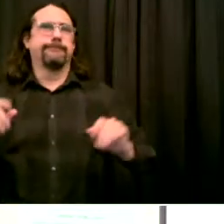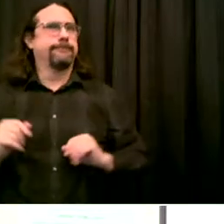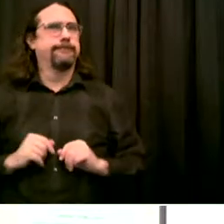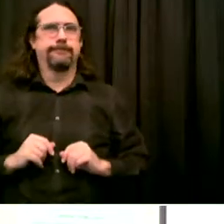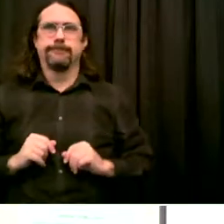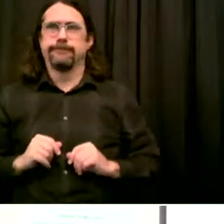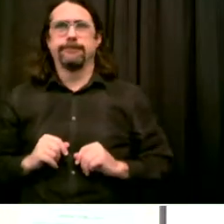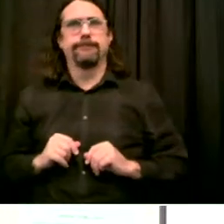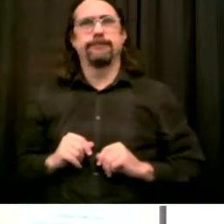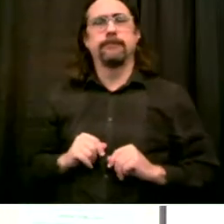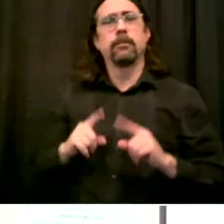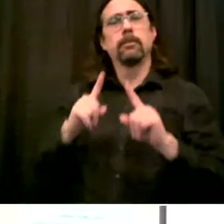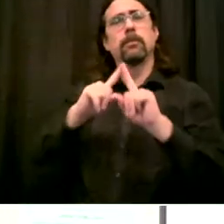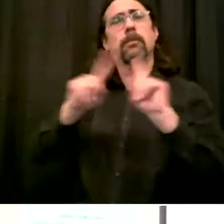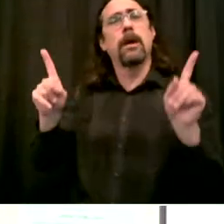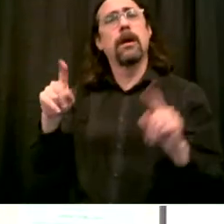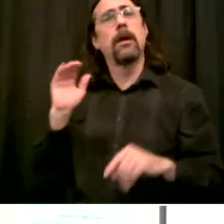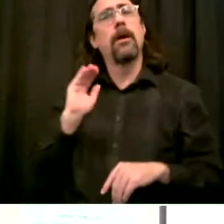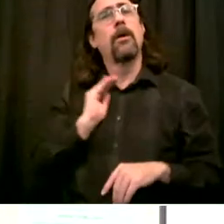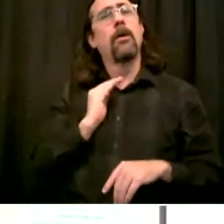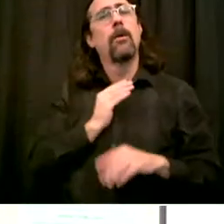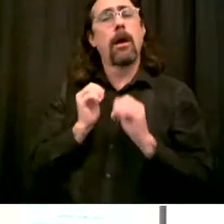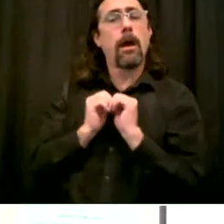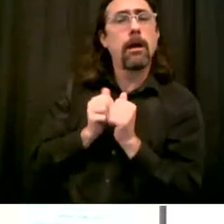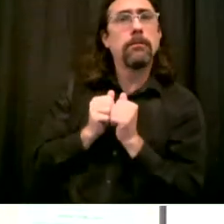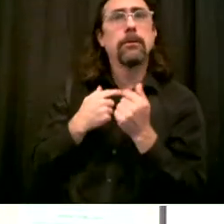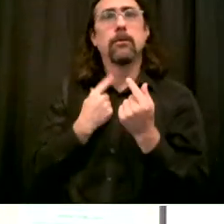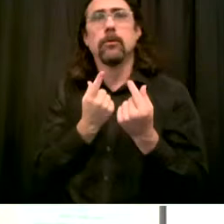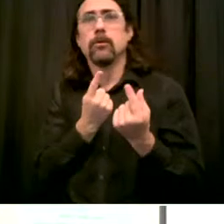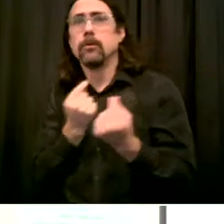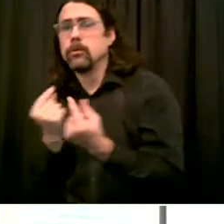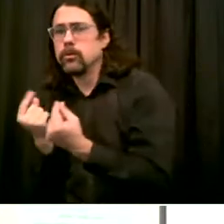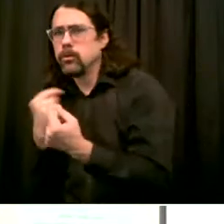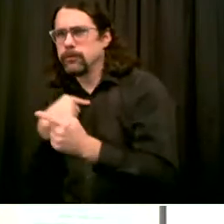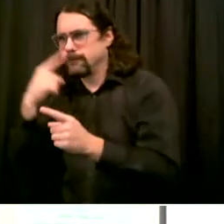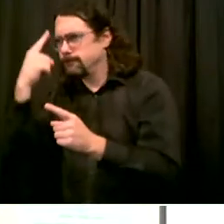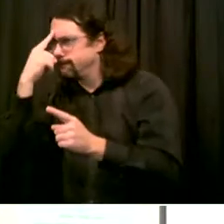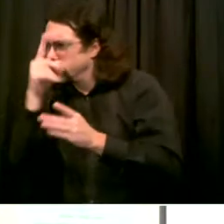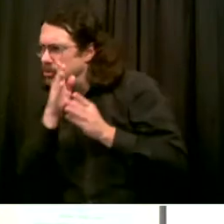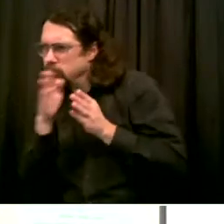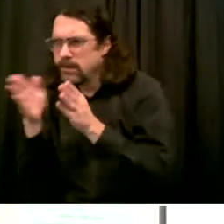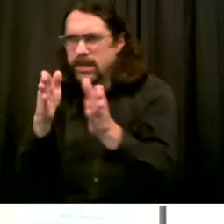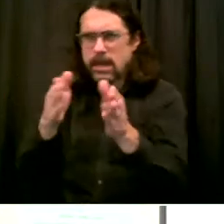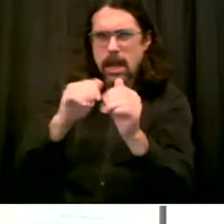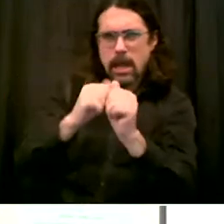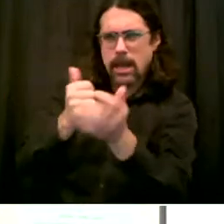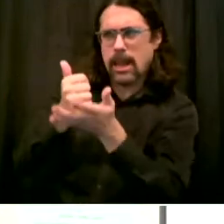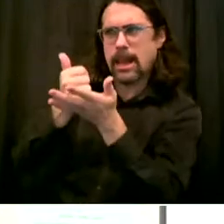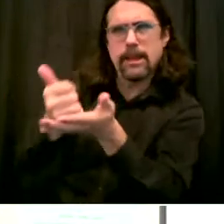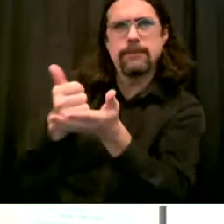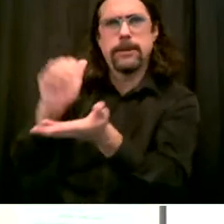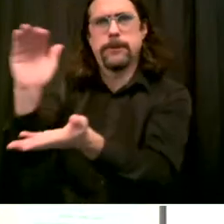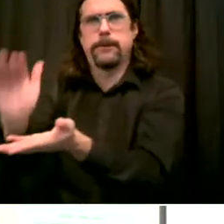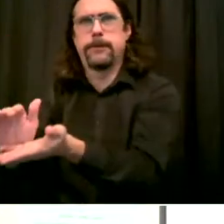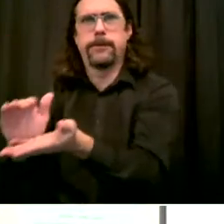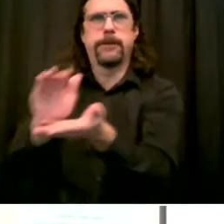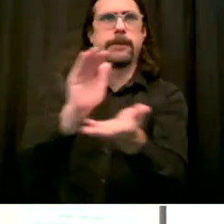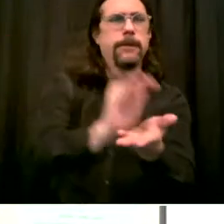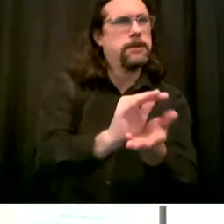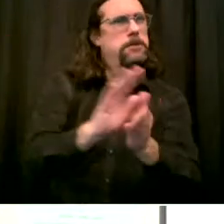AS THE DOCTOR SAID, WHAT WE CAN DO ABOUOUIT T IS VERY CLEAR AND